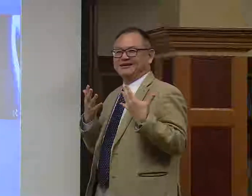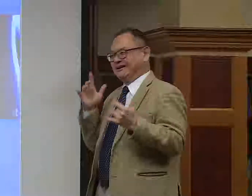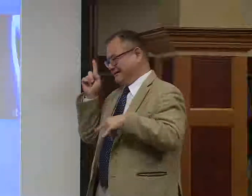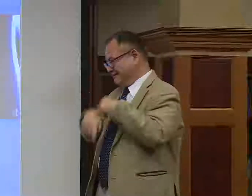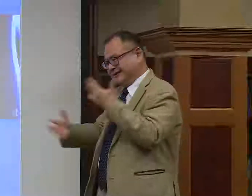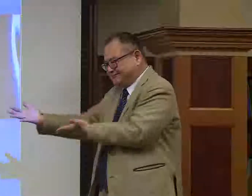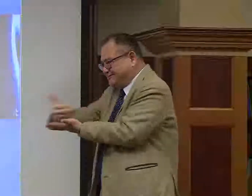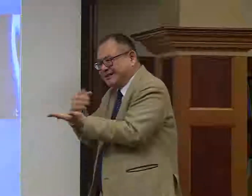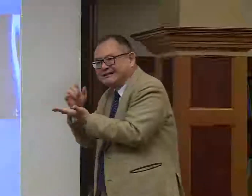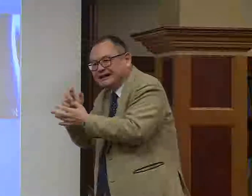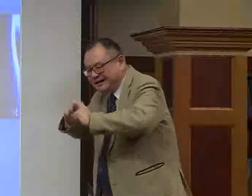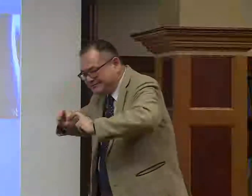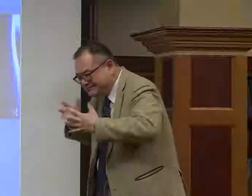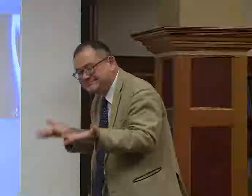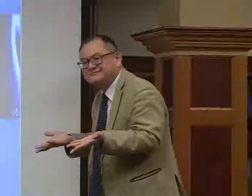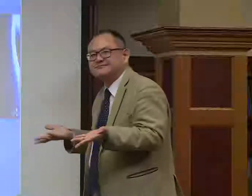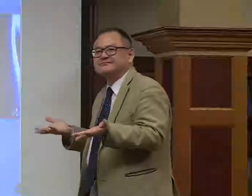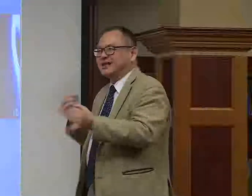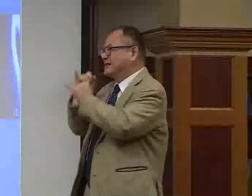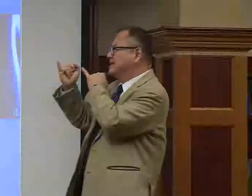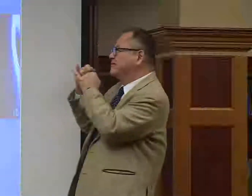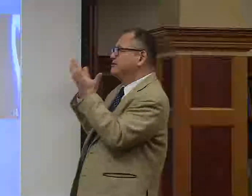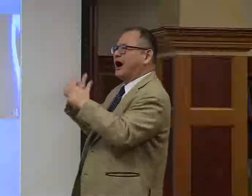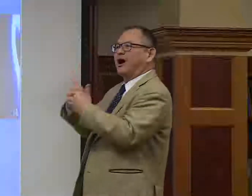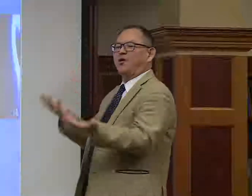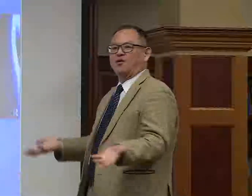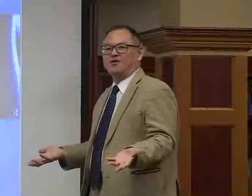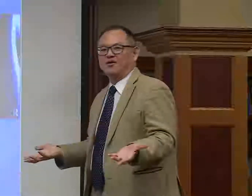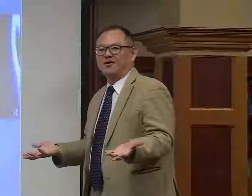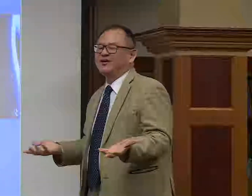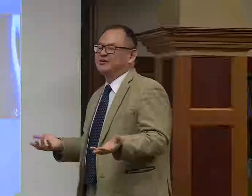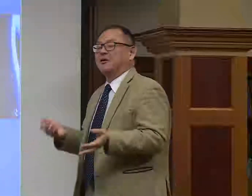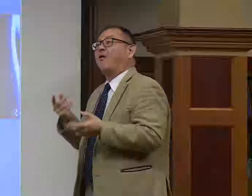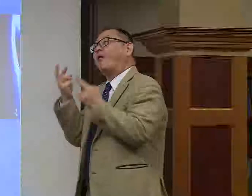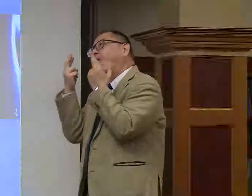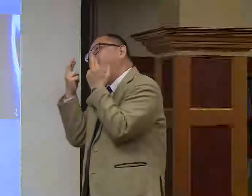I don't know Latino languages.